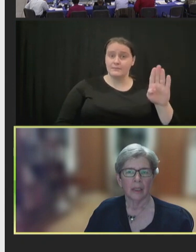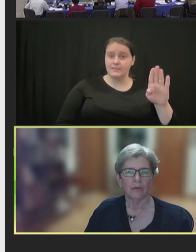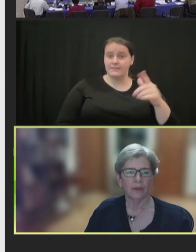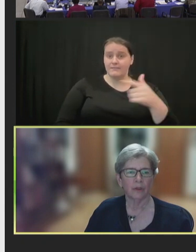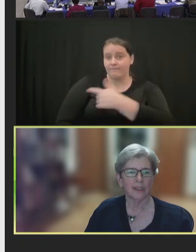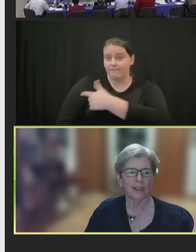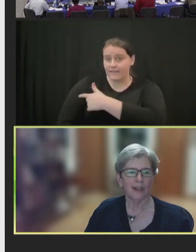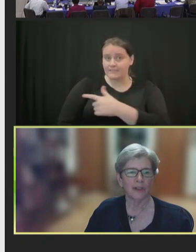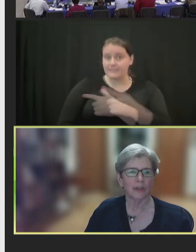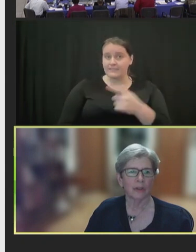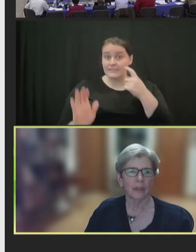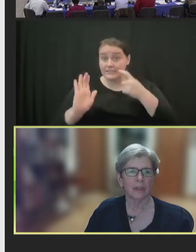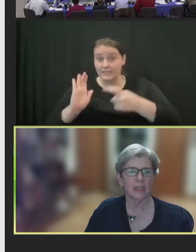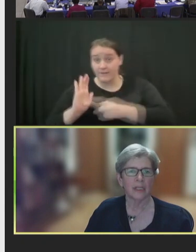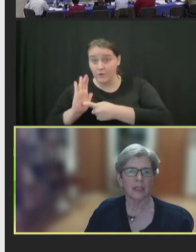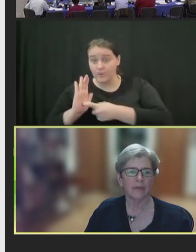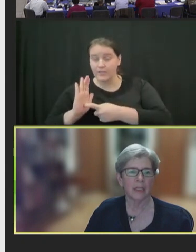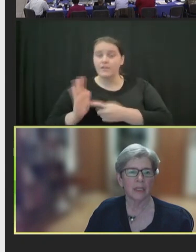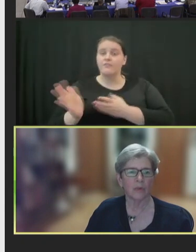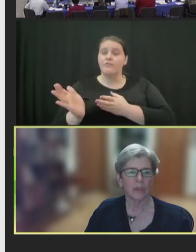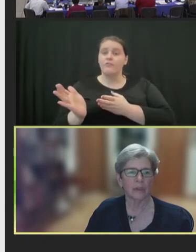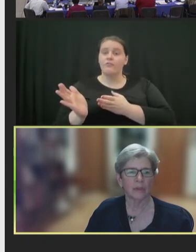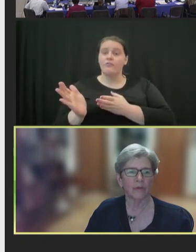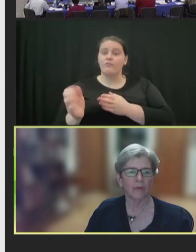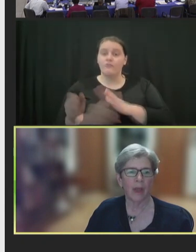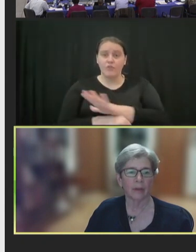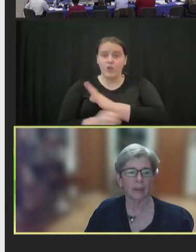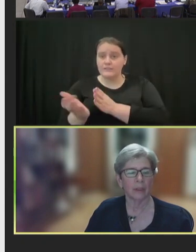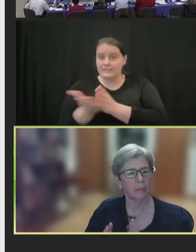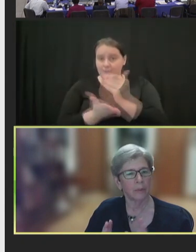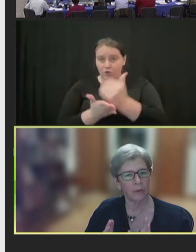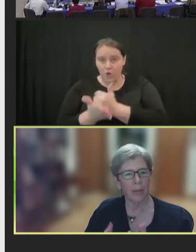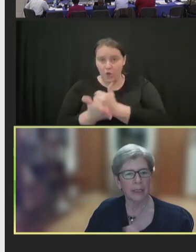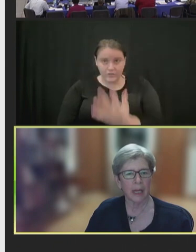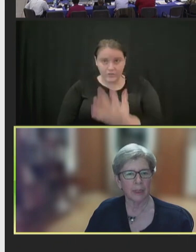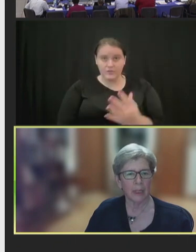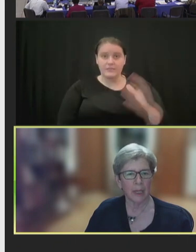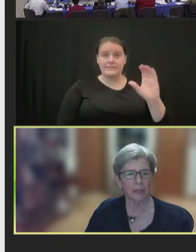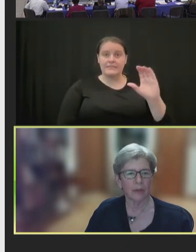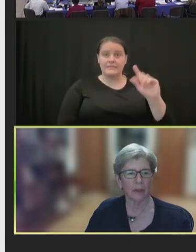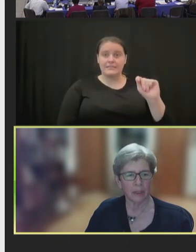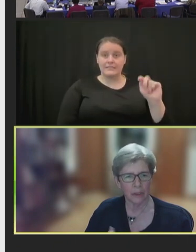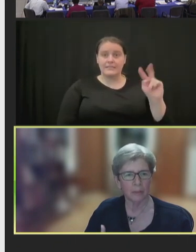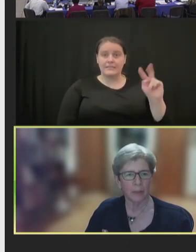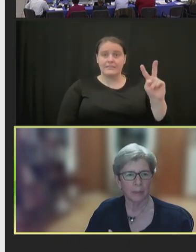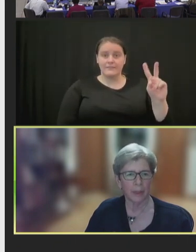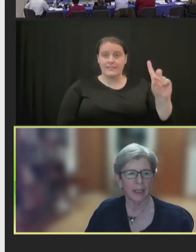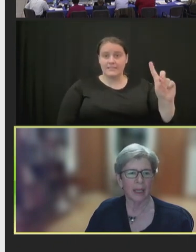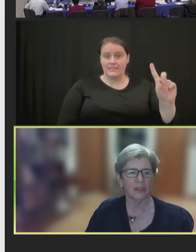And full disclosure, CTVD was founded before my time at the Gates Foundation -- by the Gates